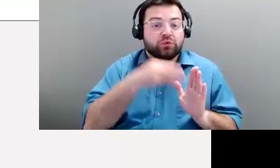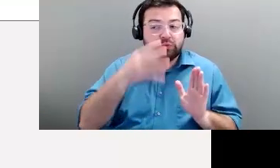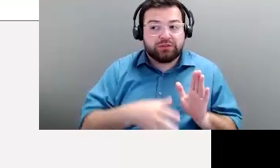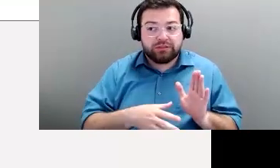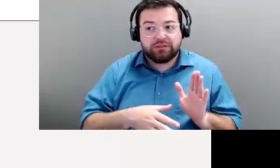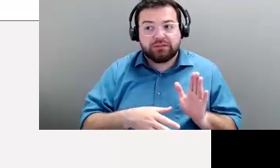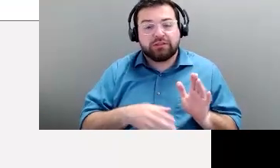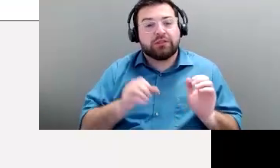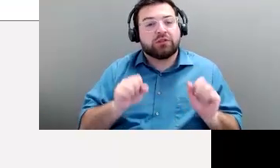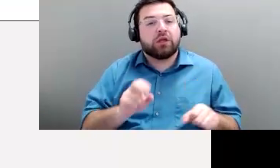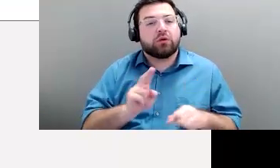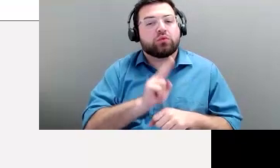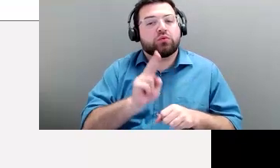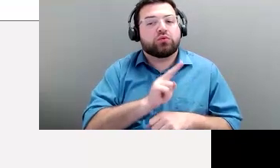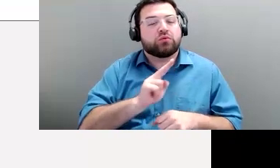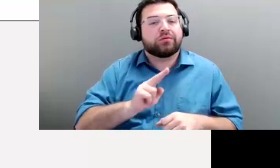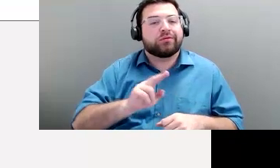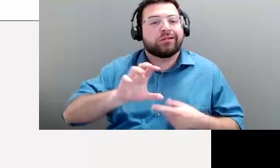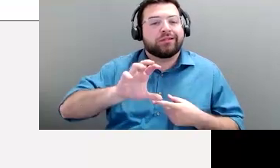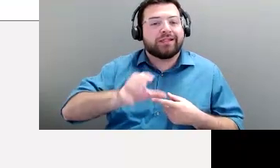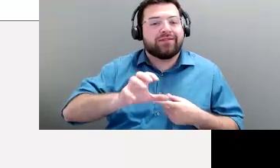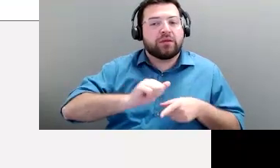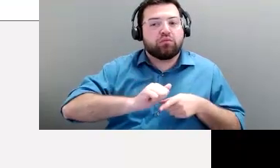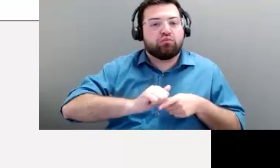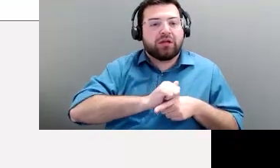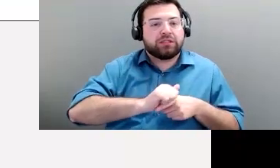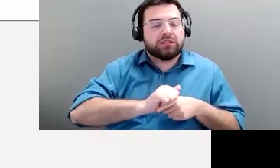the Canvas practice quizzes or ungraded quizzes.